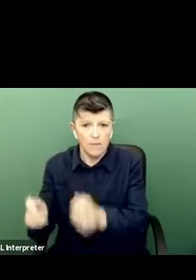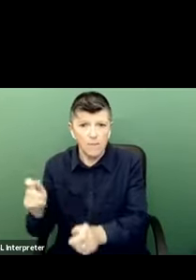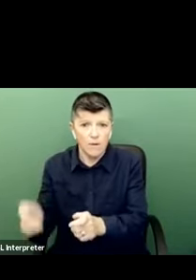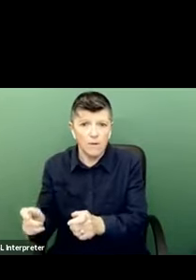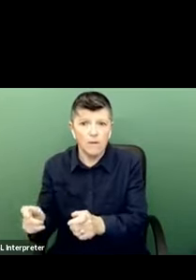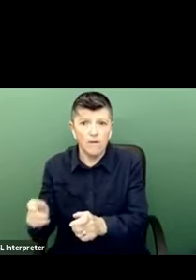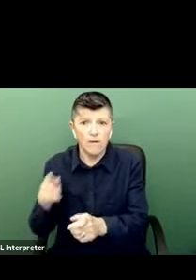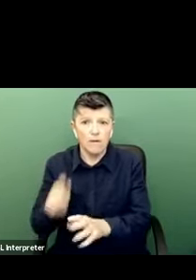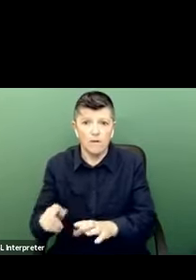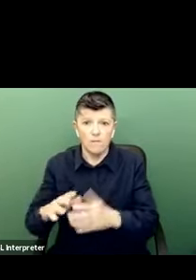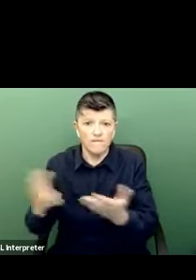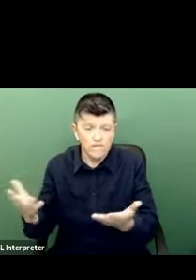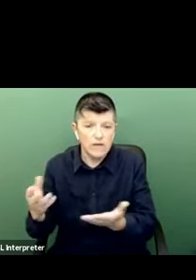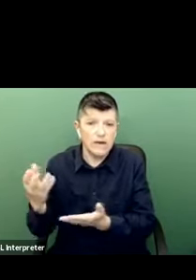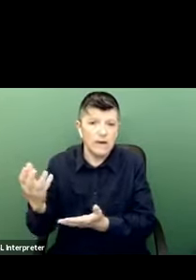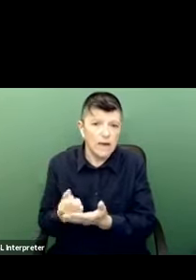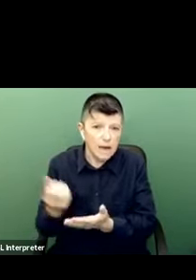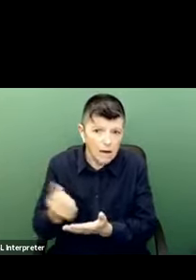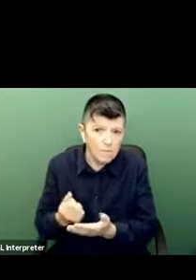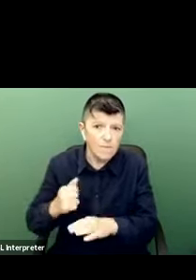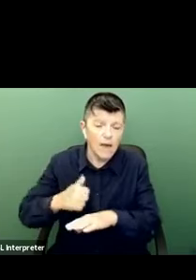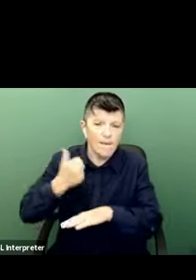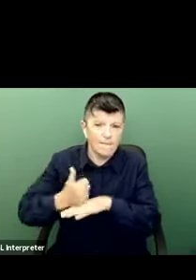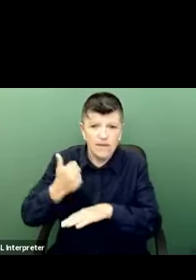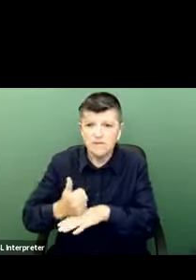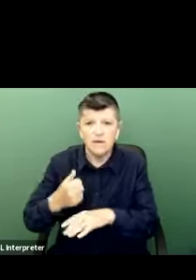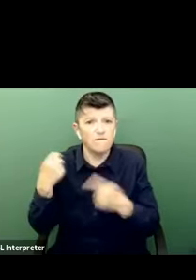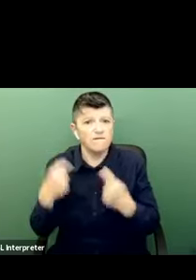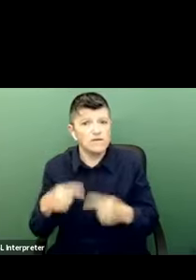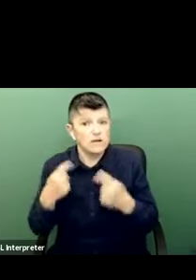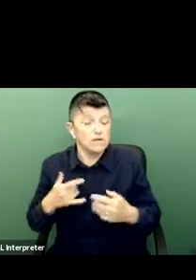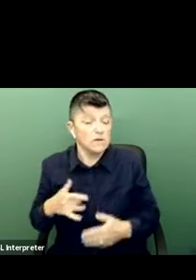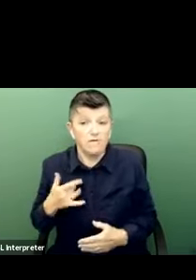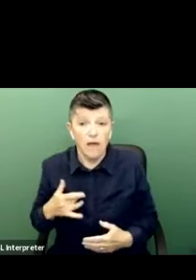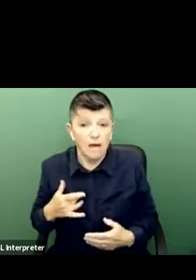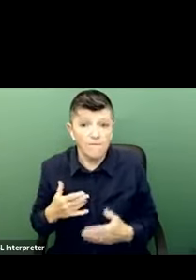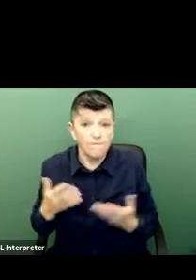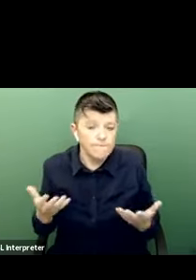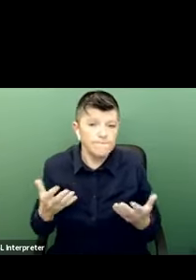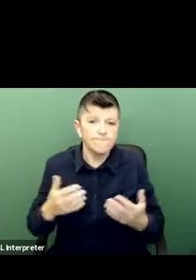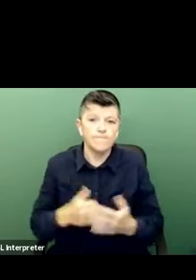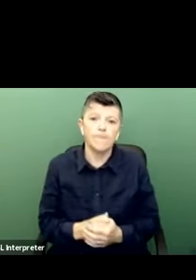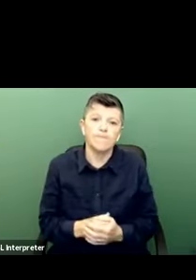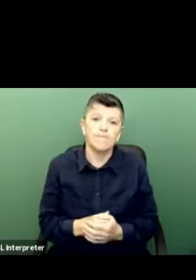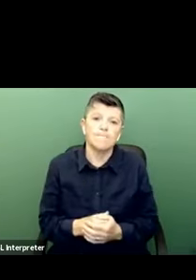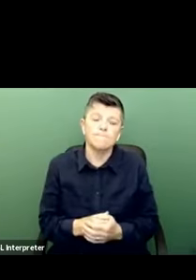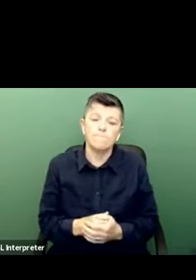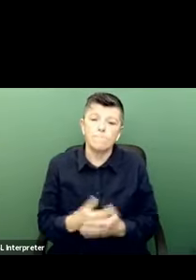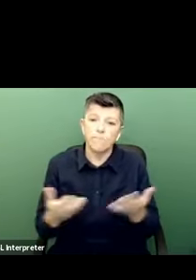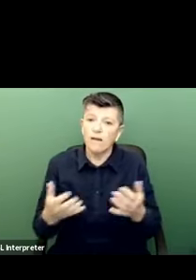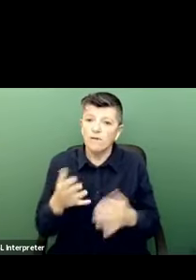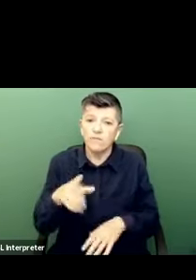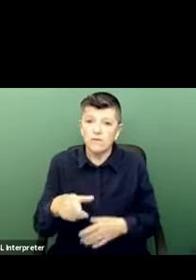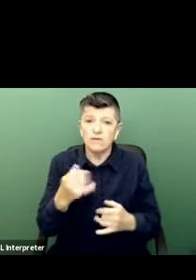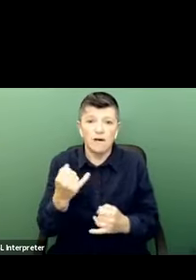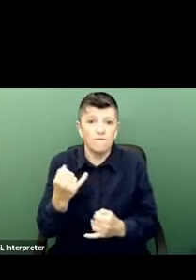This applies particularly to human rights that relates to development such as